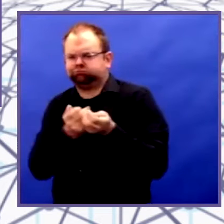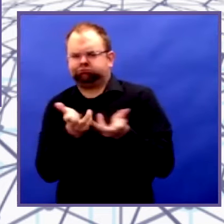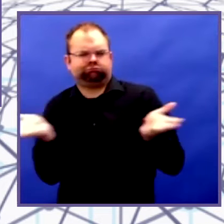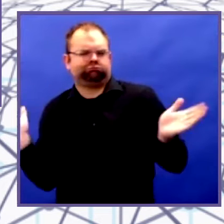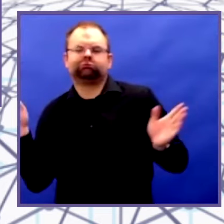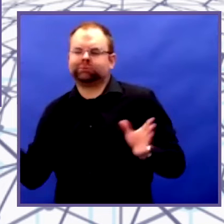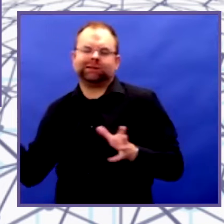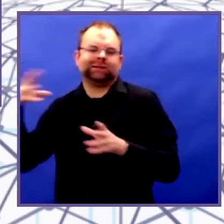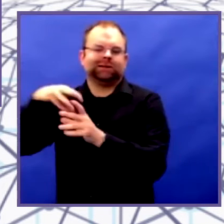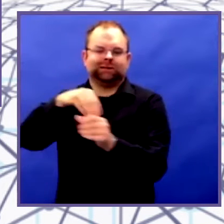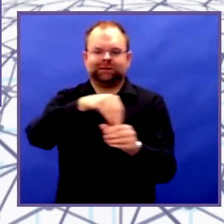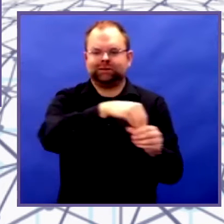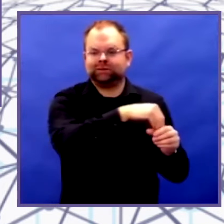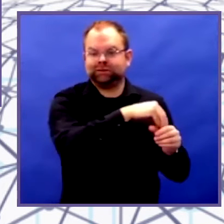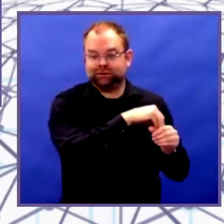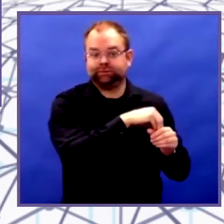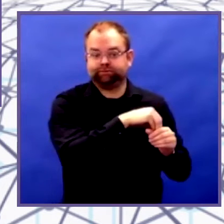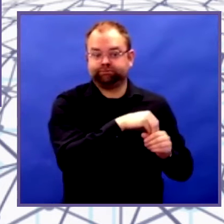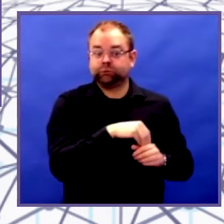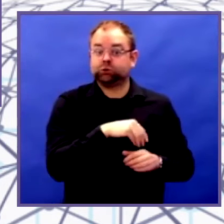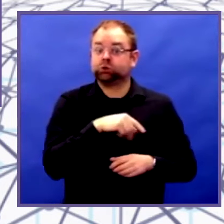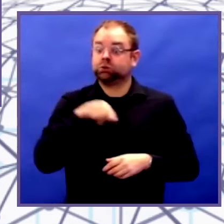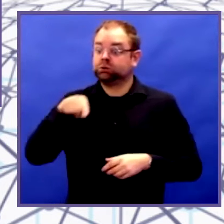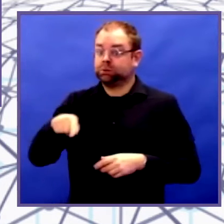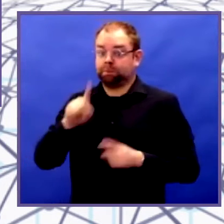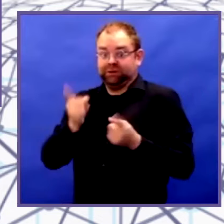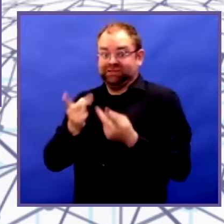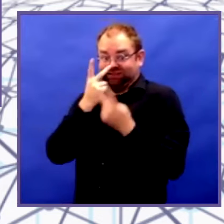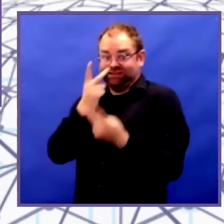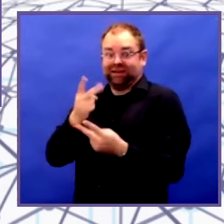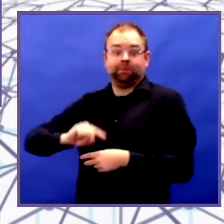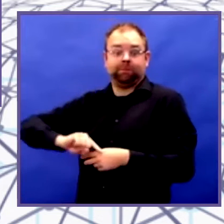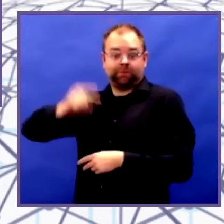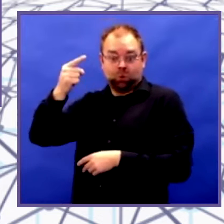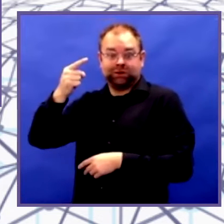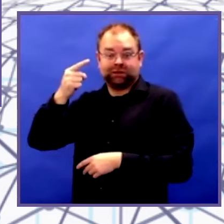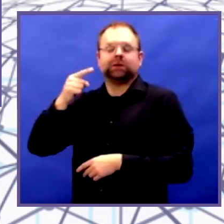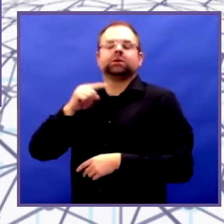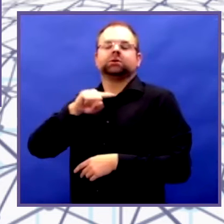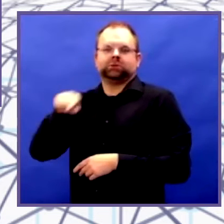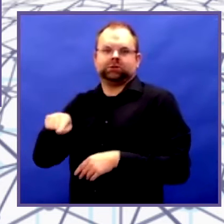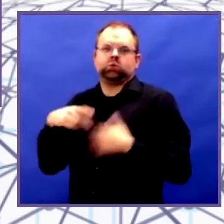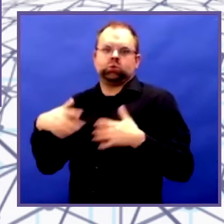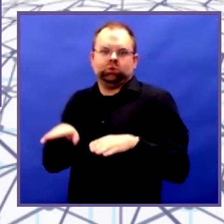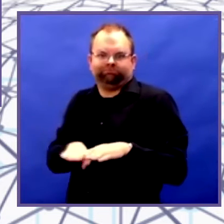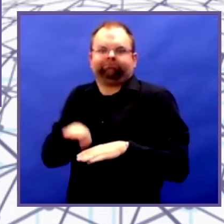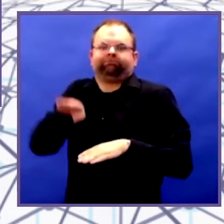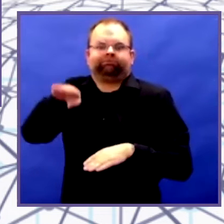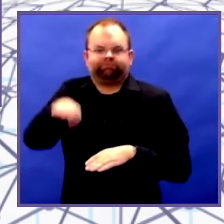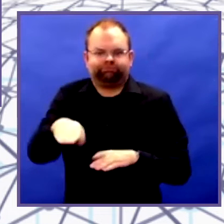Our needs are not homogeneous and this presents challenges for a systematic provision.